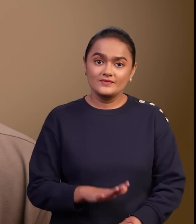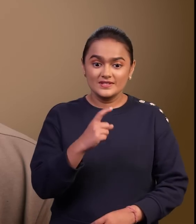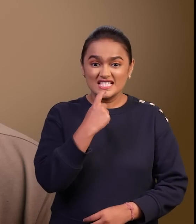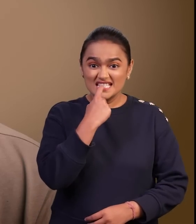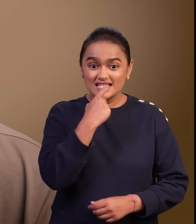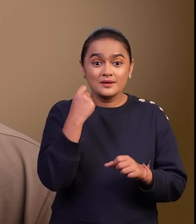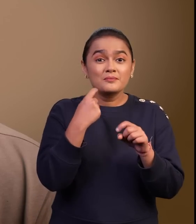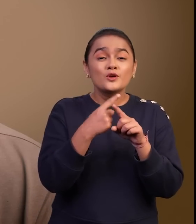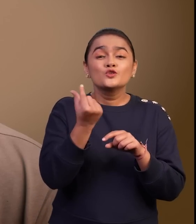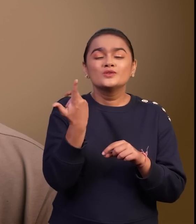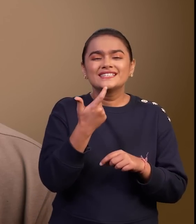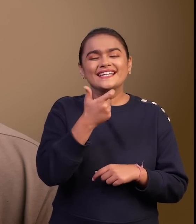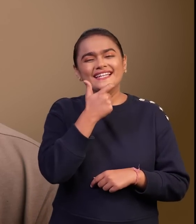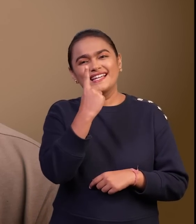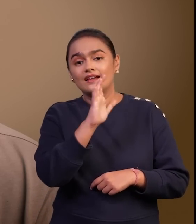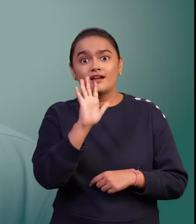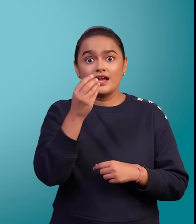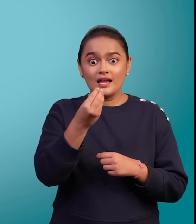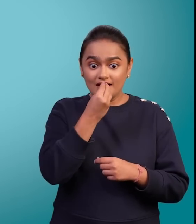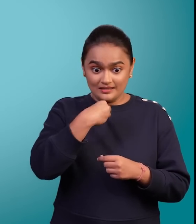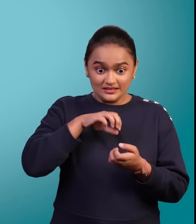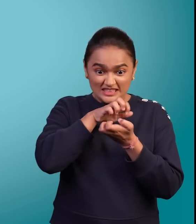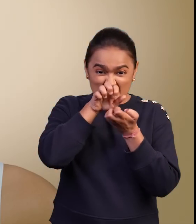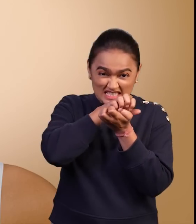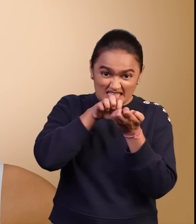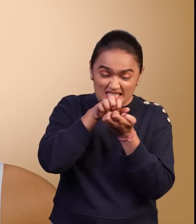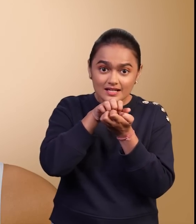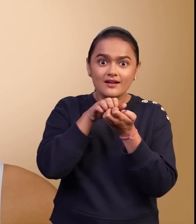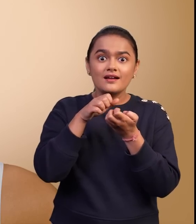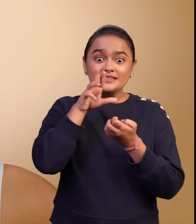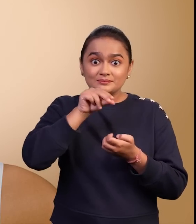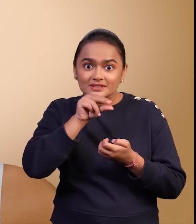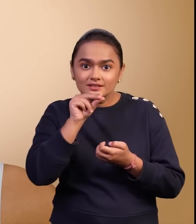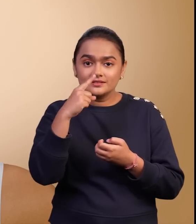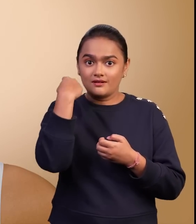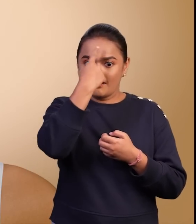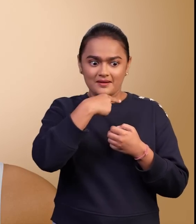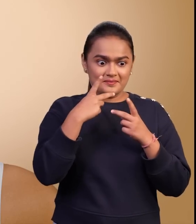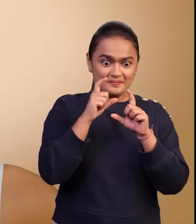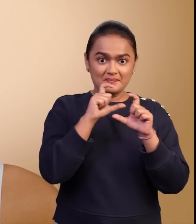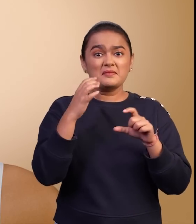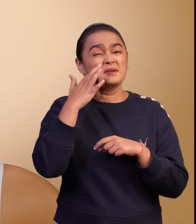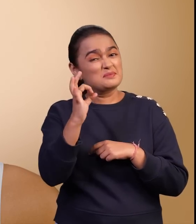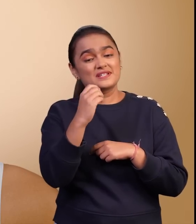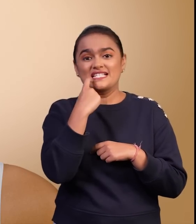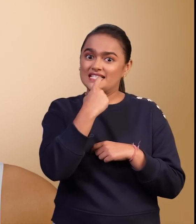Teeth are not only important for a good smile but also for digestion, speech and maintaining the facial structure.